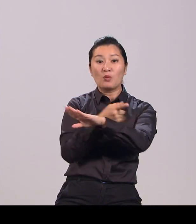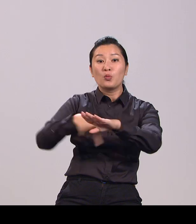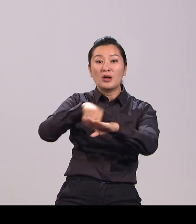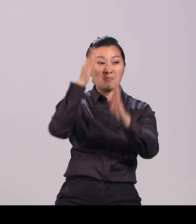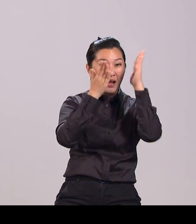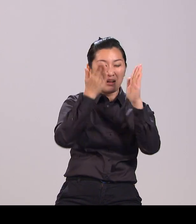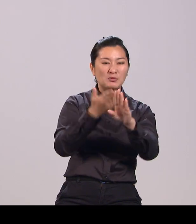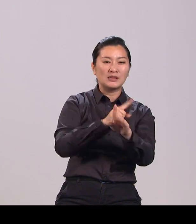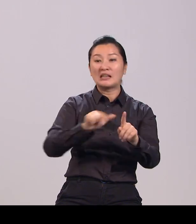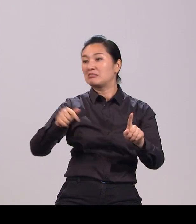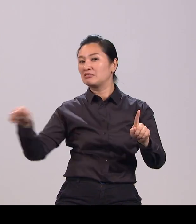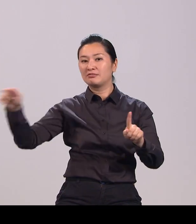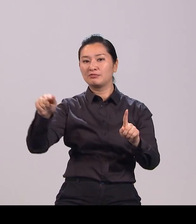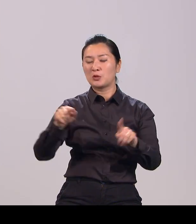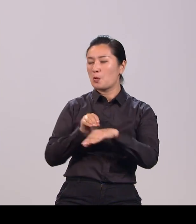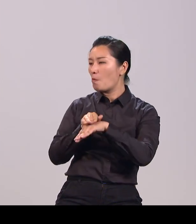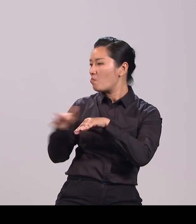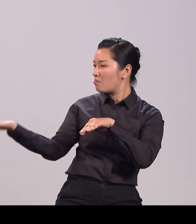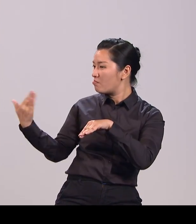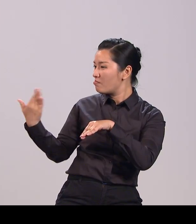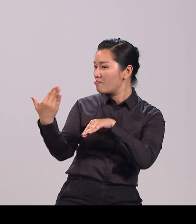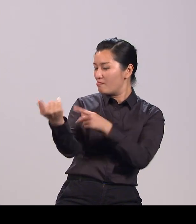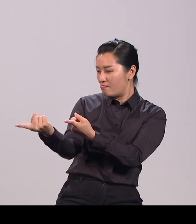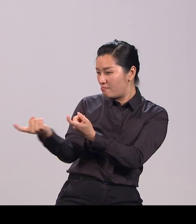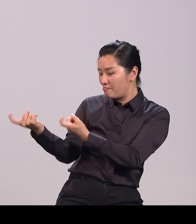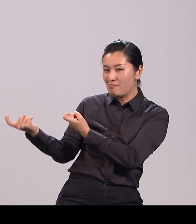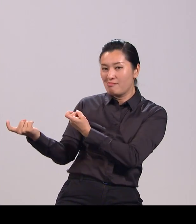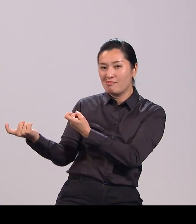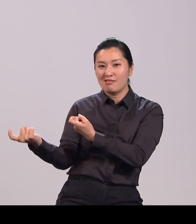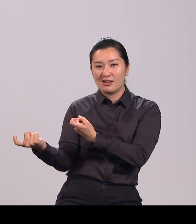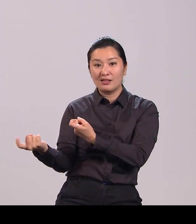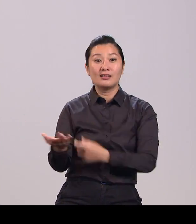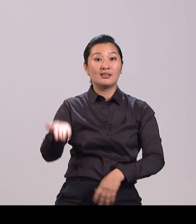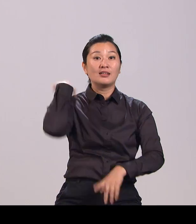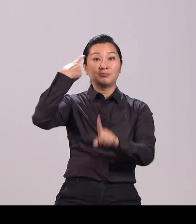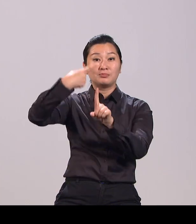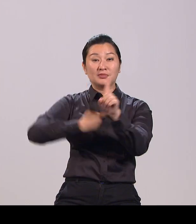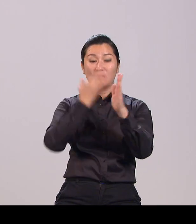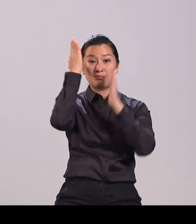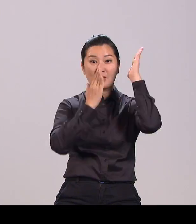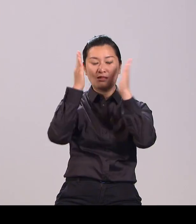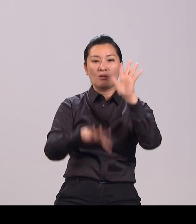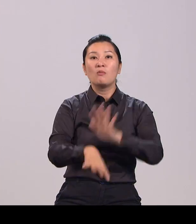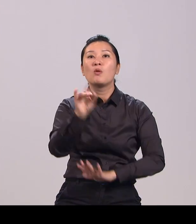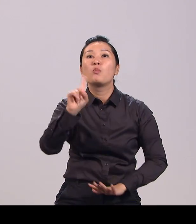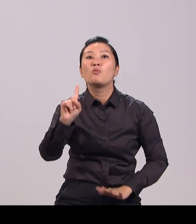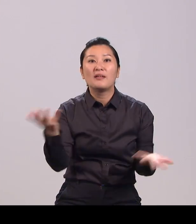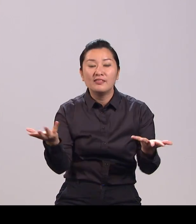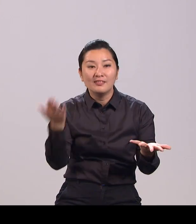Last month, Malaysia found that seven prison wardens had been radicalized by their detainees.